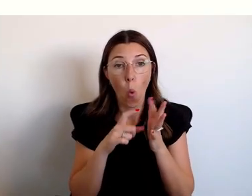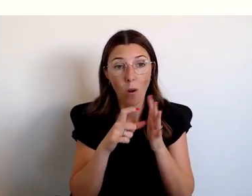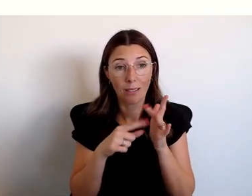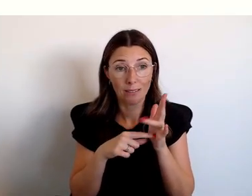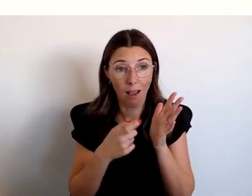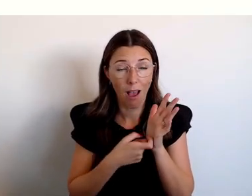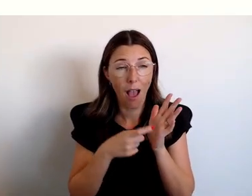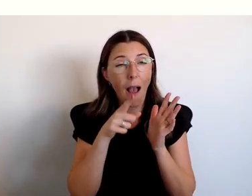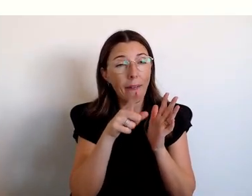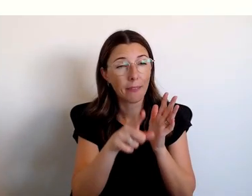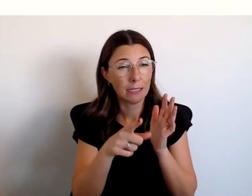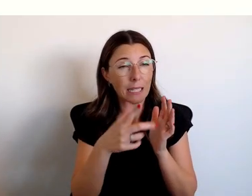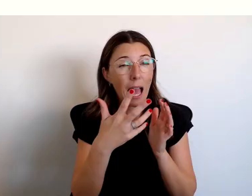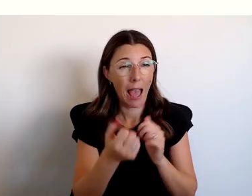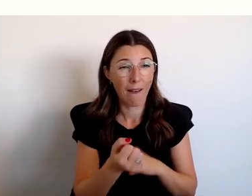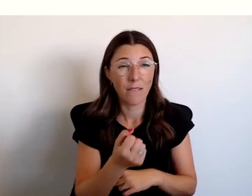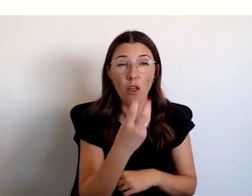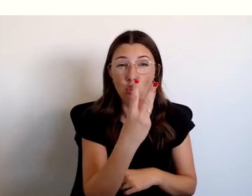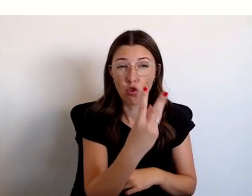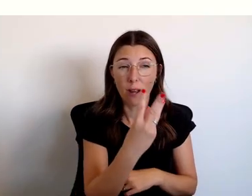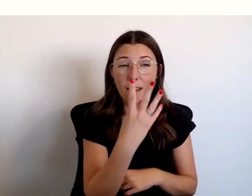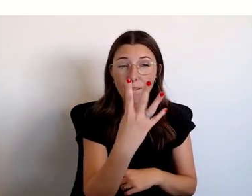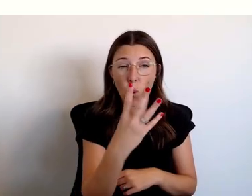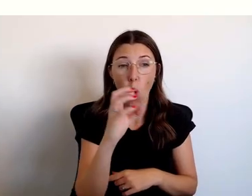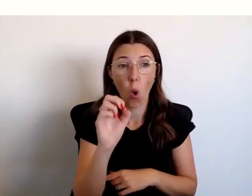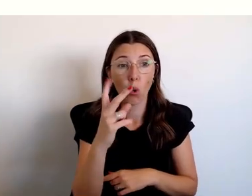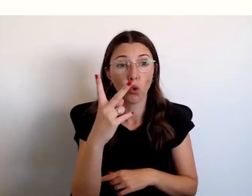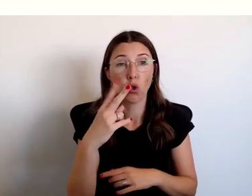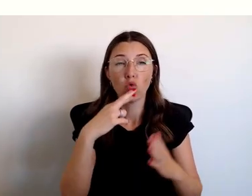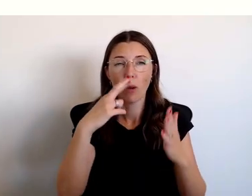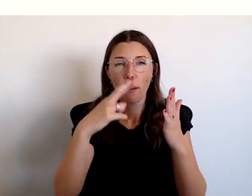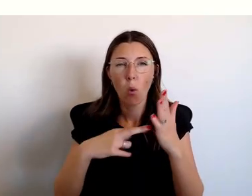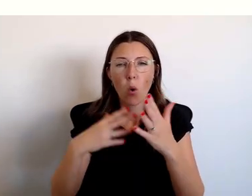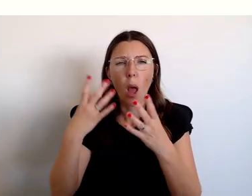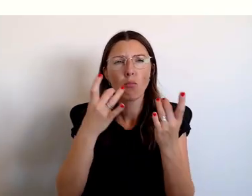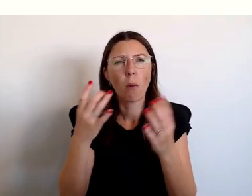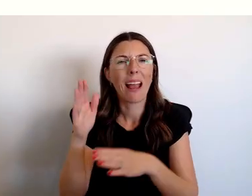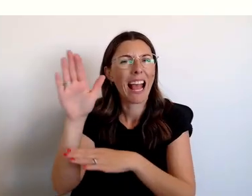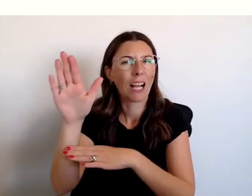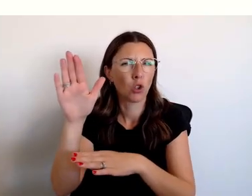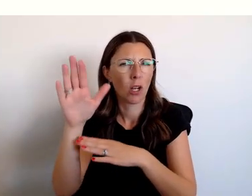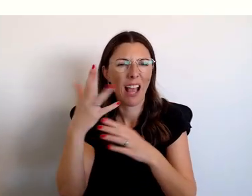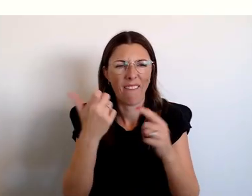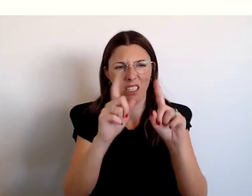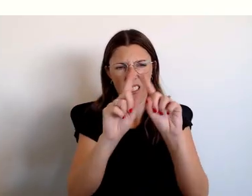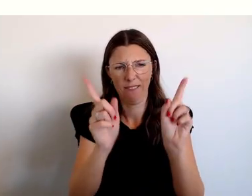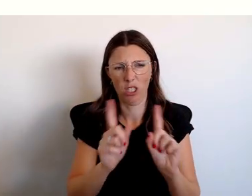what we call a 3402 report, which is an externally prepared report that comes in a lot of different formats.